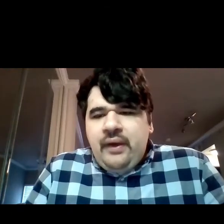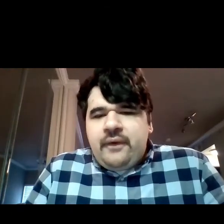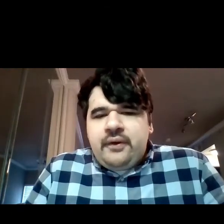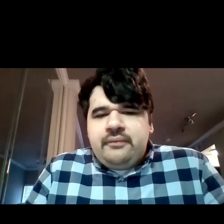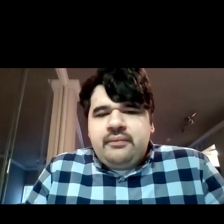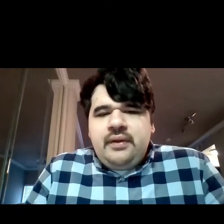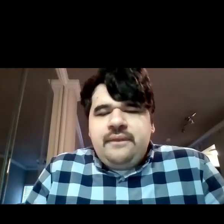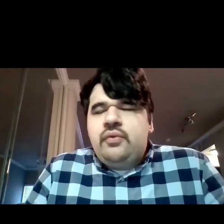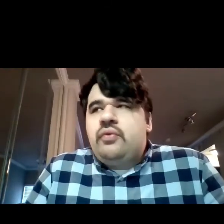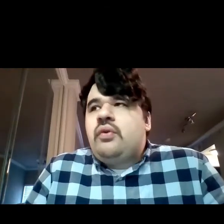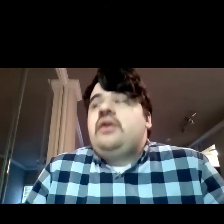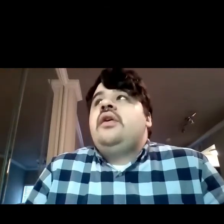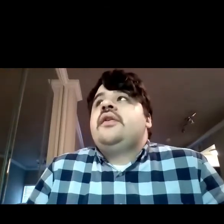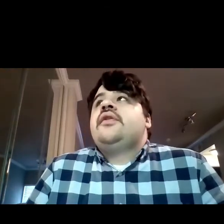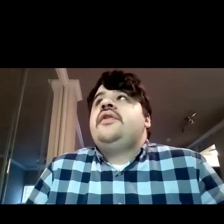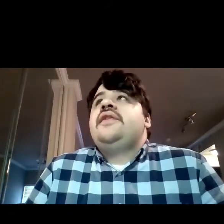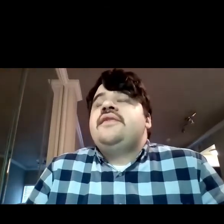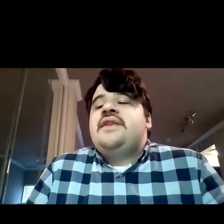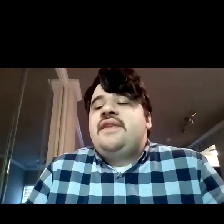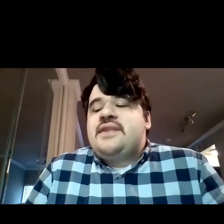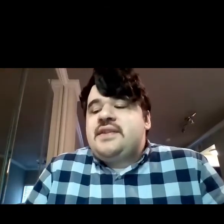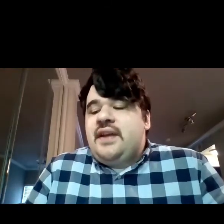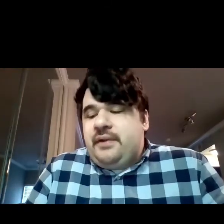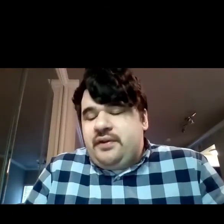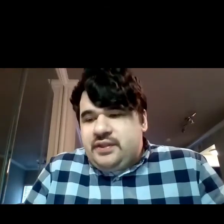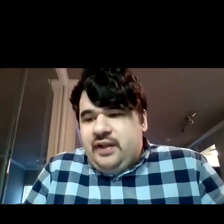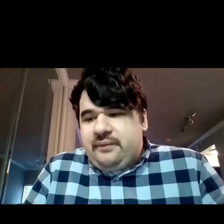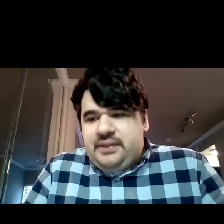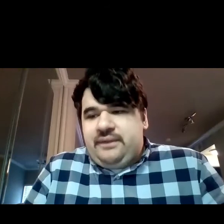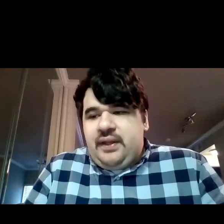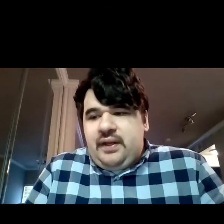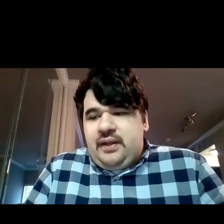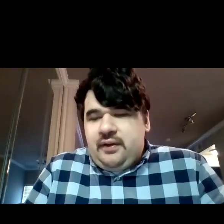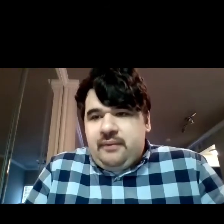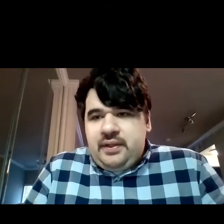However, if you are currently receiving SSI, but you're just not receiving any income,